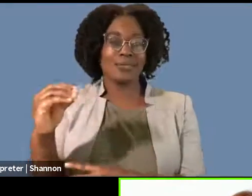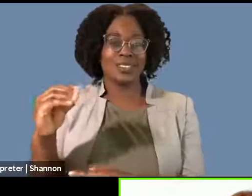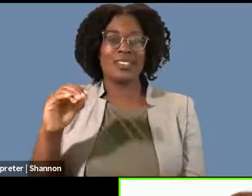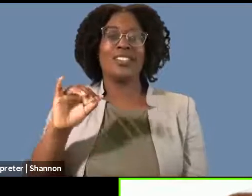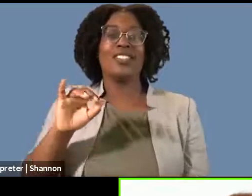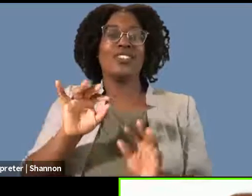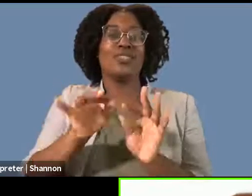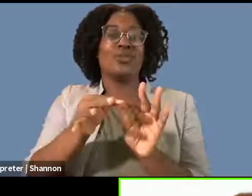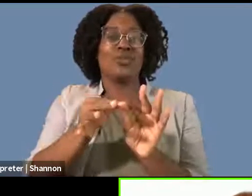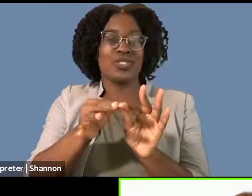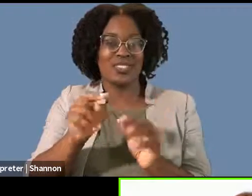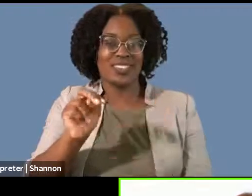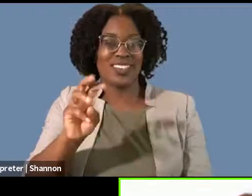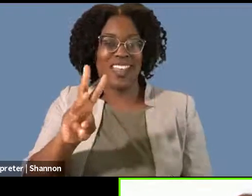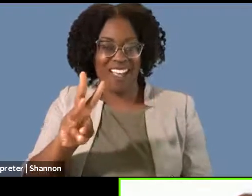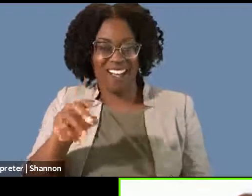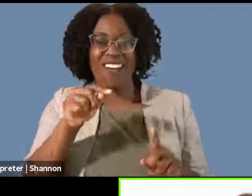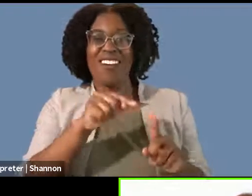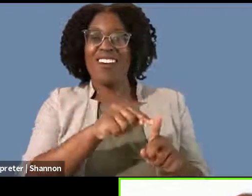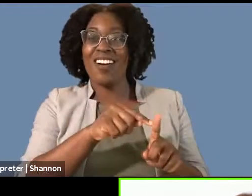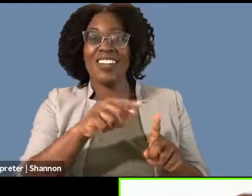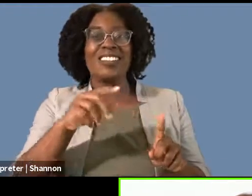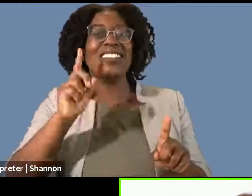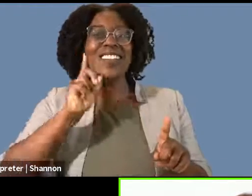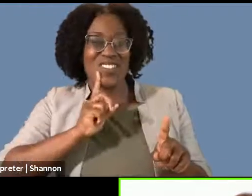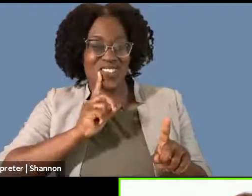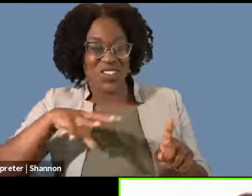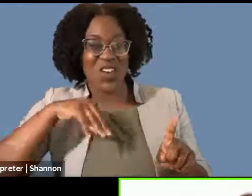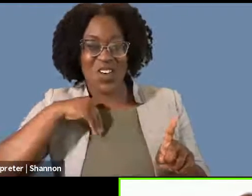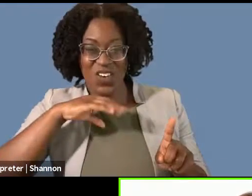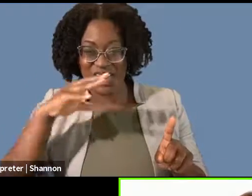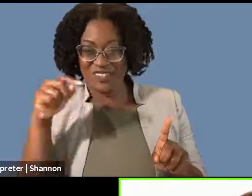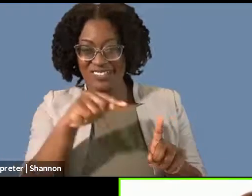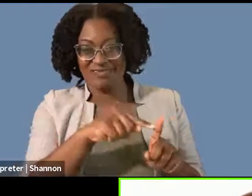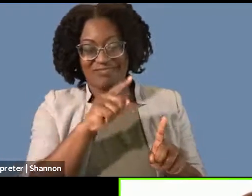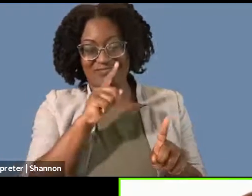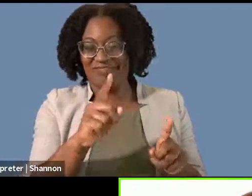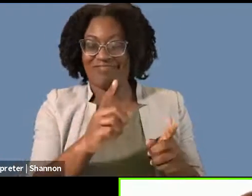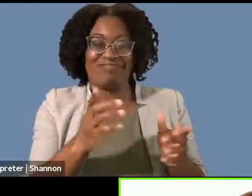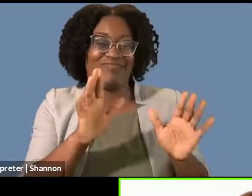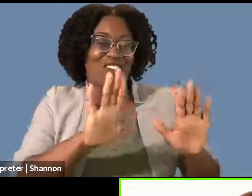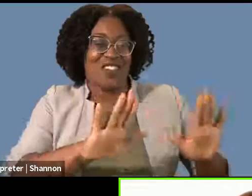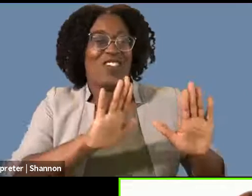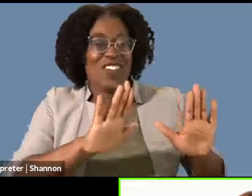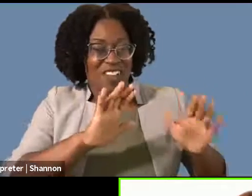has been an incredible partner for us. This is also being live captioned by Maggie at White Coat